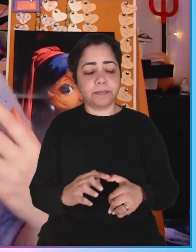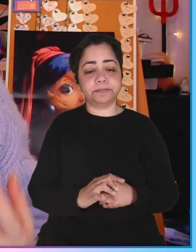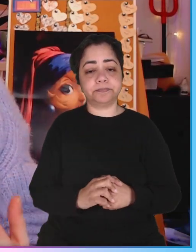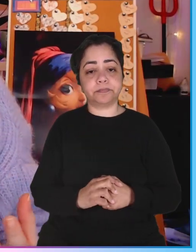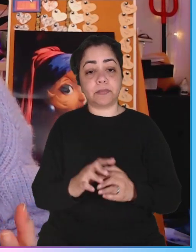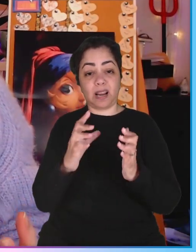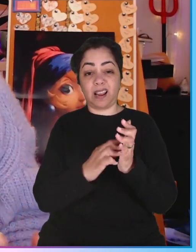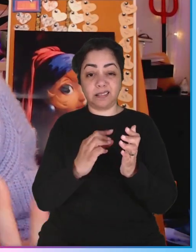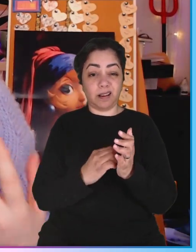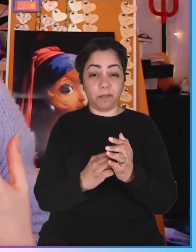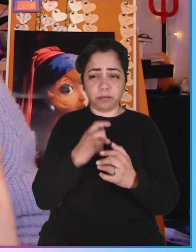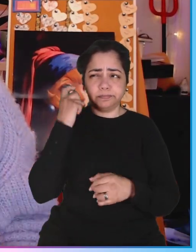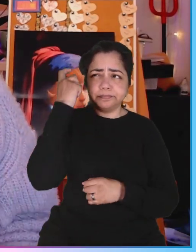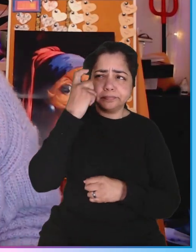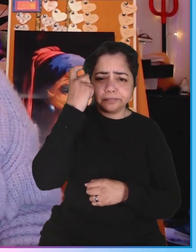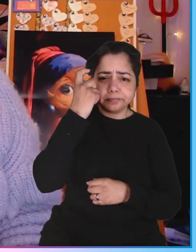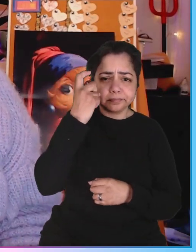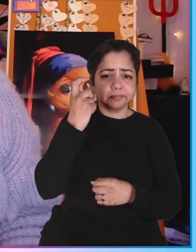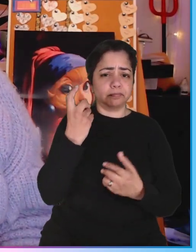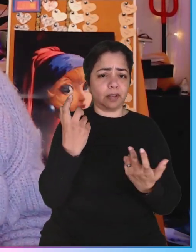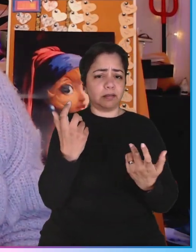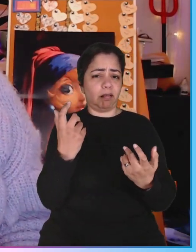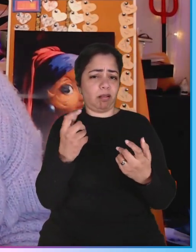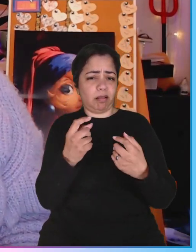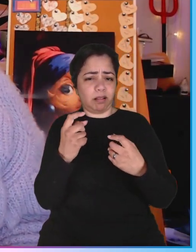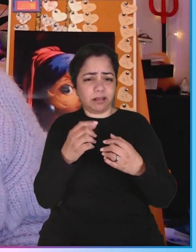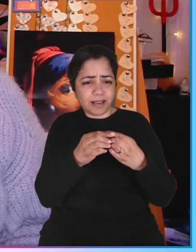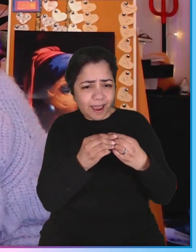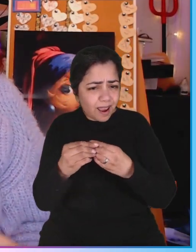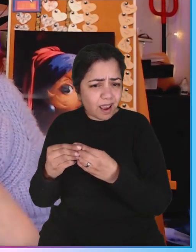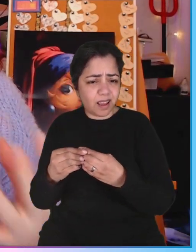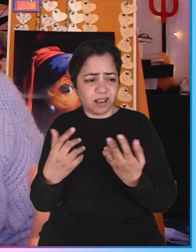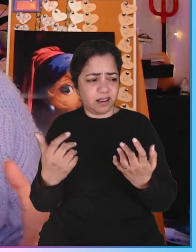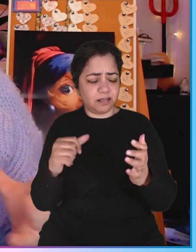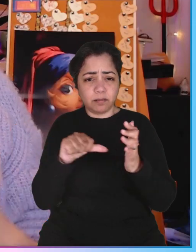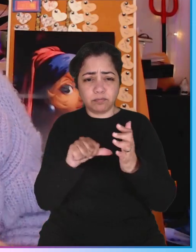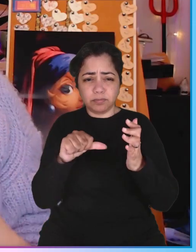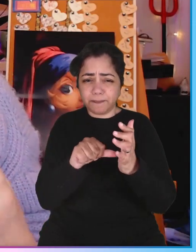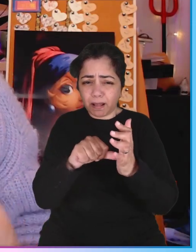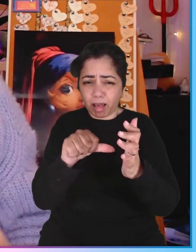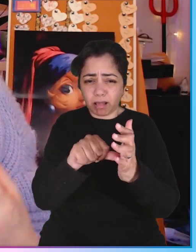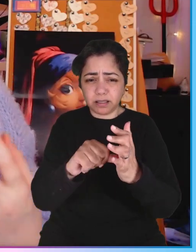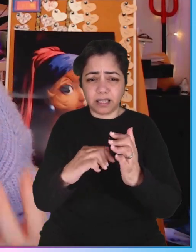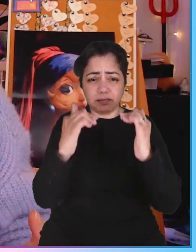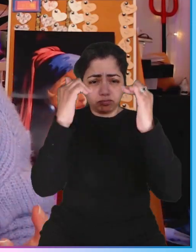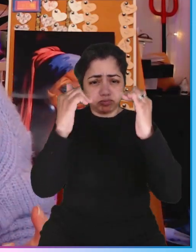That can be things like puzzle guides, difficulty modes, the ability to pause the game whenever,